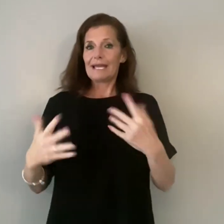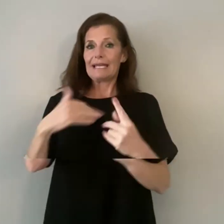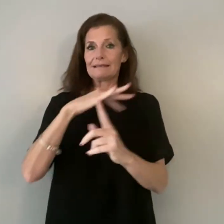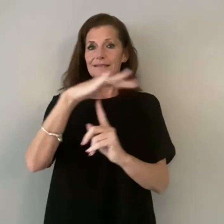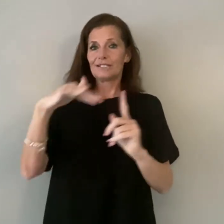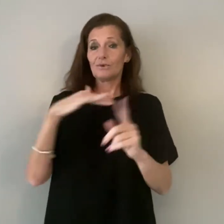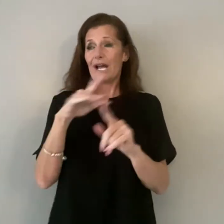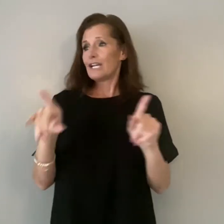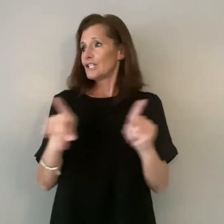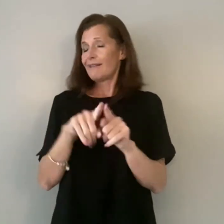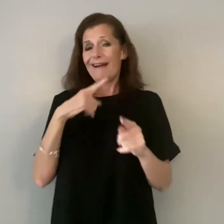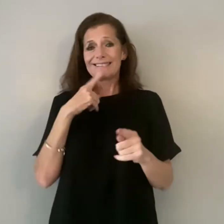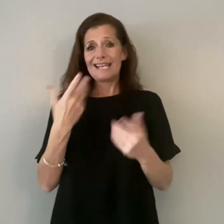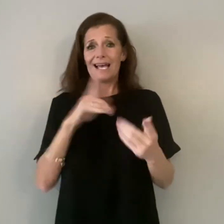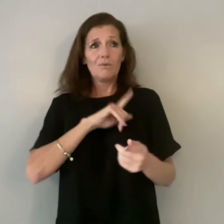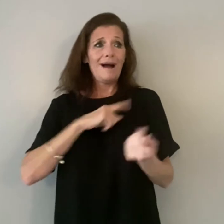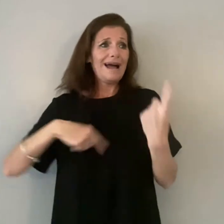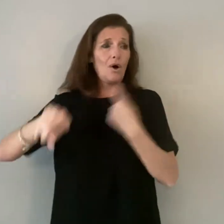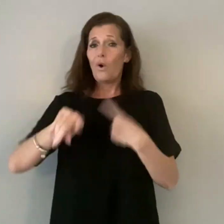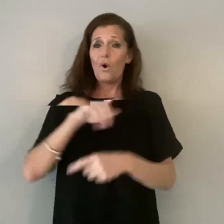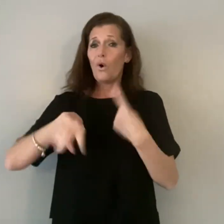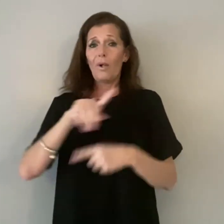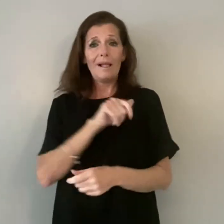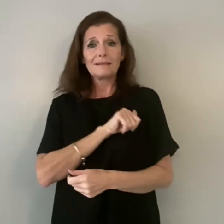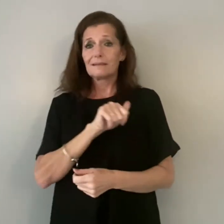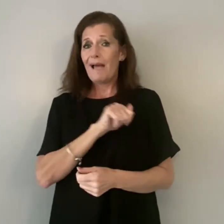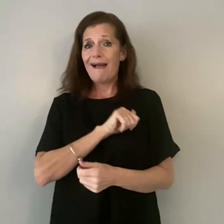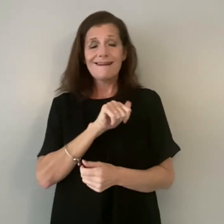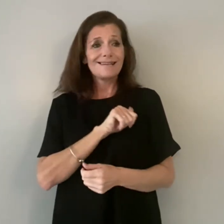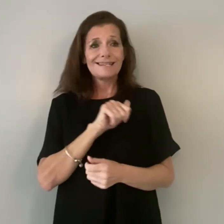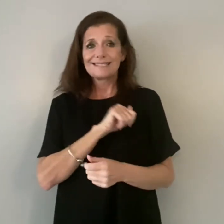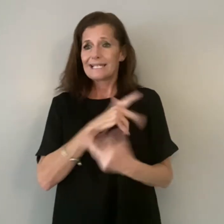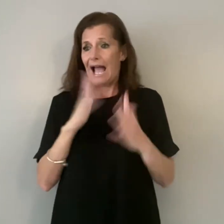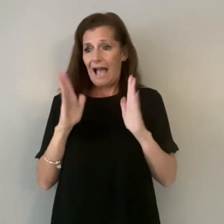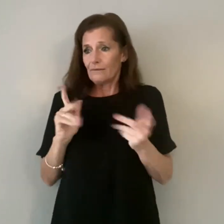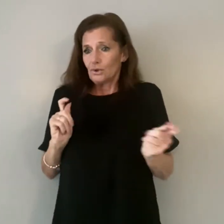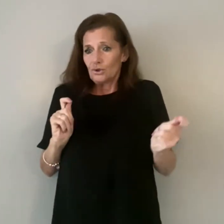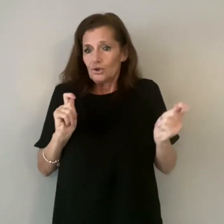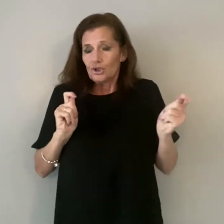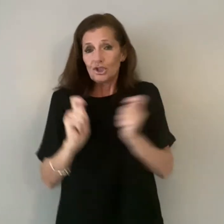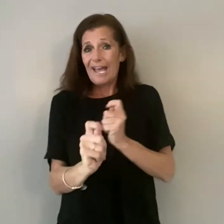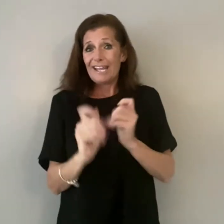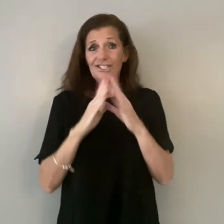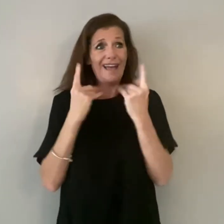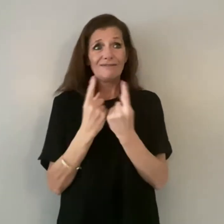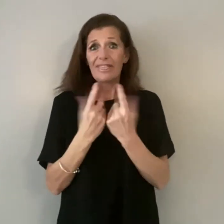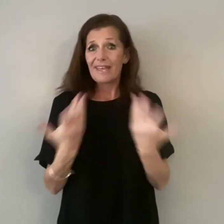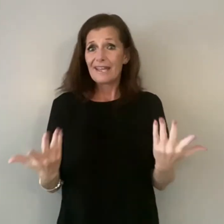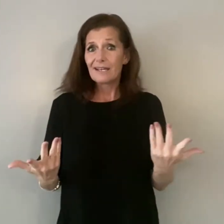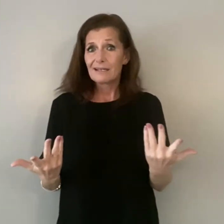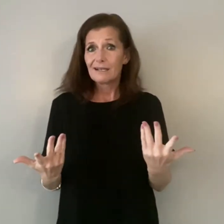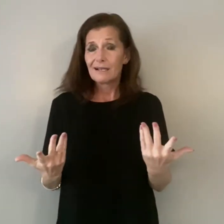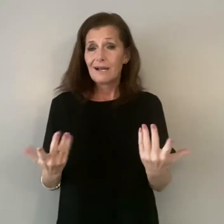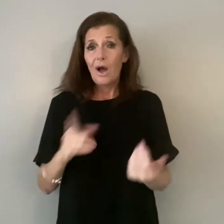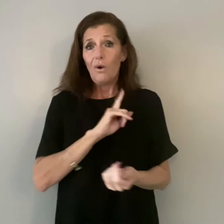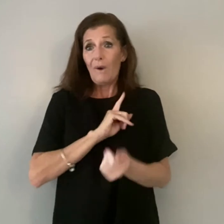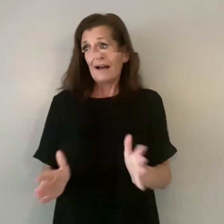in this situation as I said before when we are all being expected to change everything about how we do things